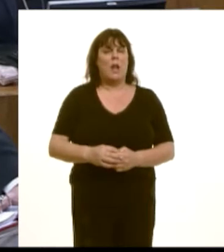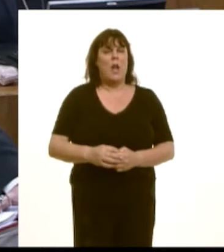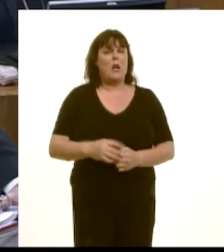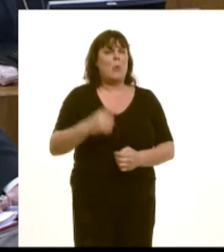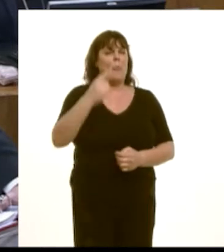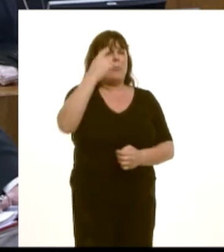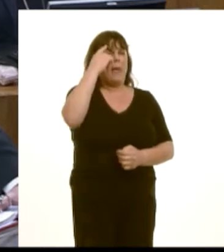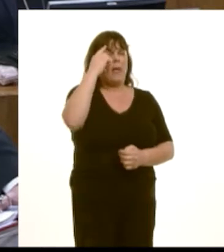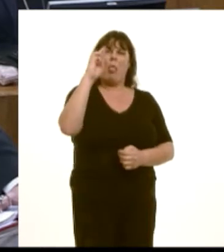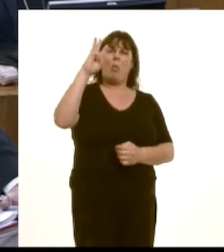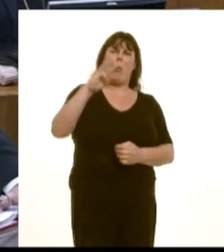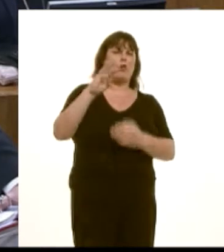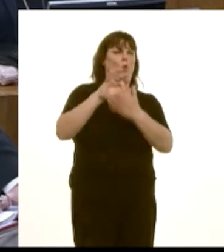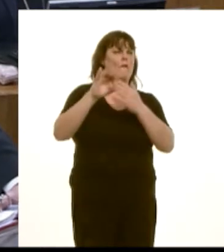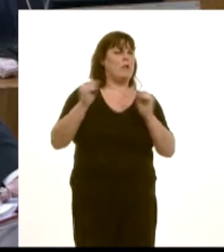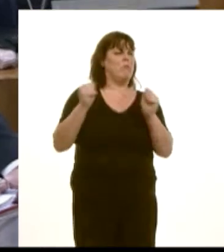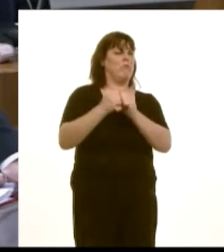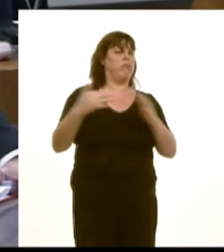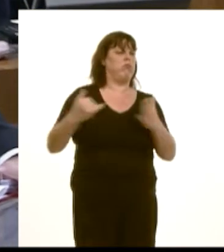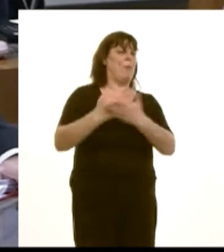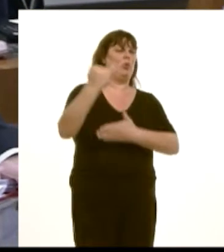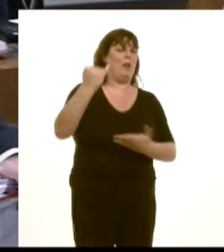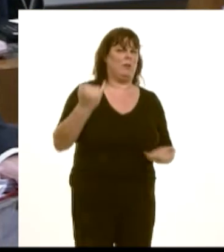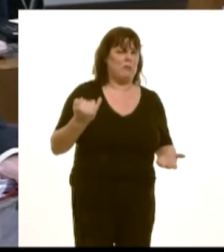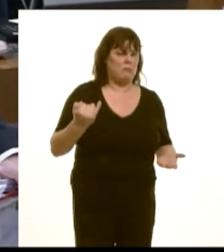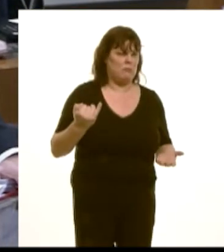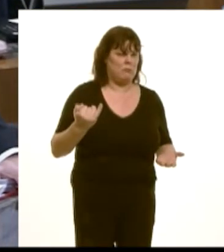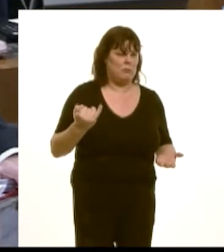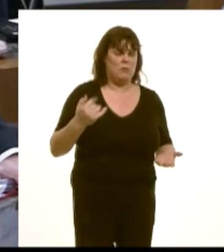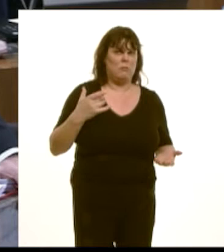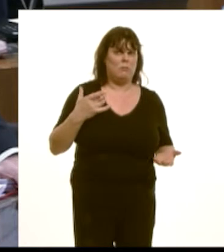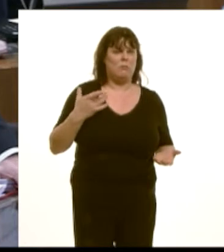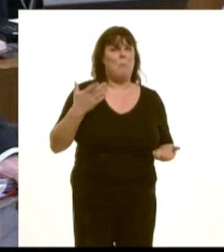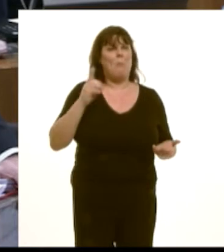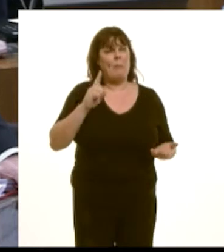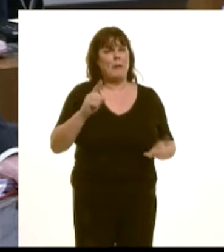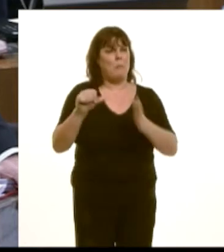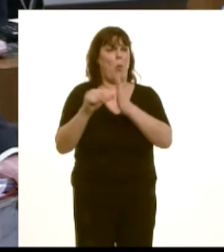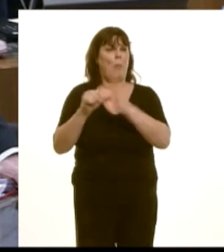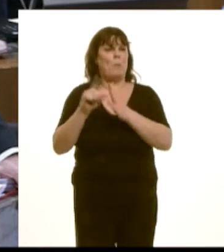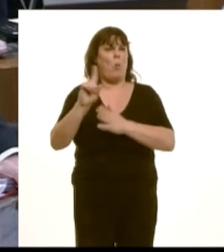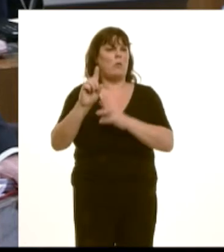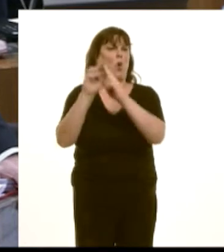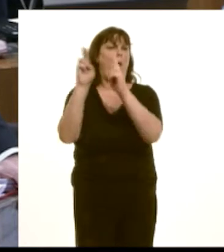has any objection to that, to be fair, but there is a problem with the Home Office, a